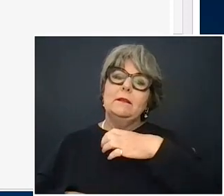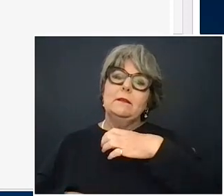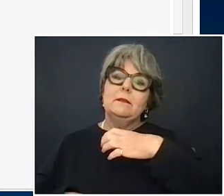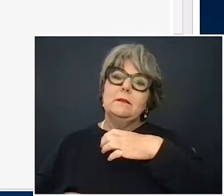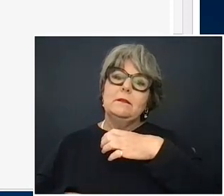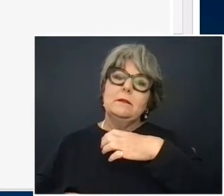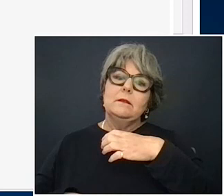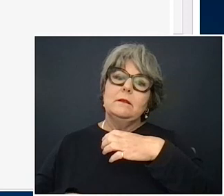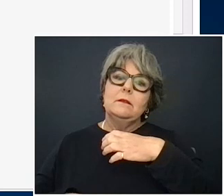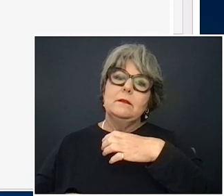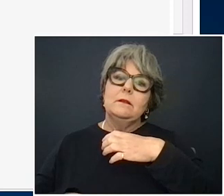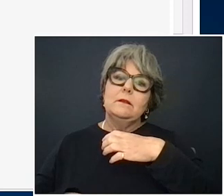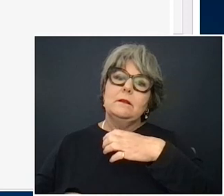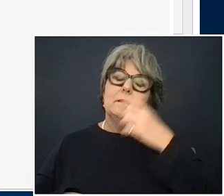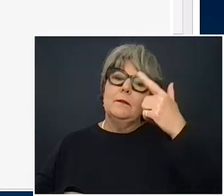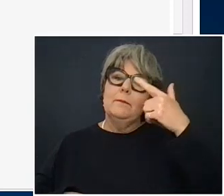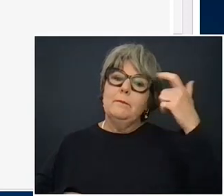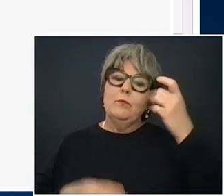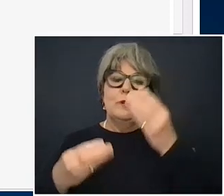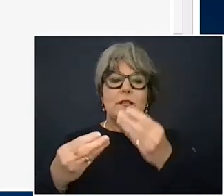resolved in a certain way or led to